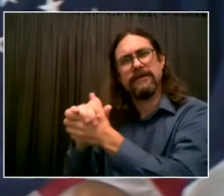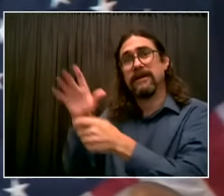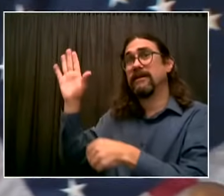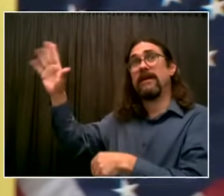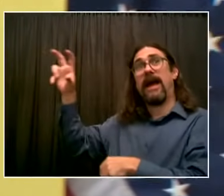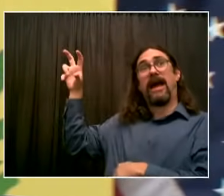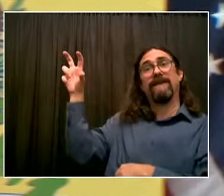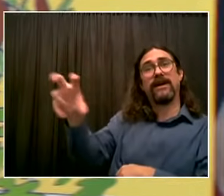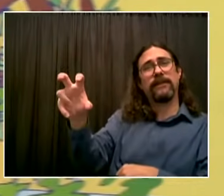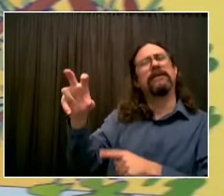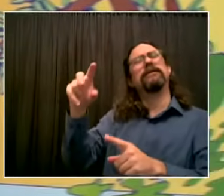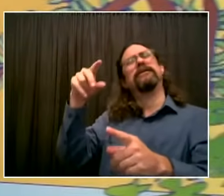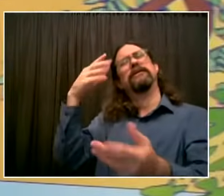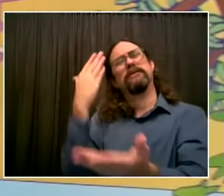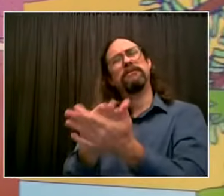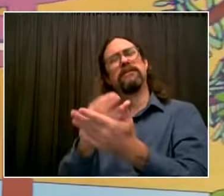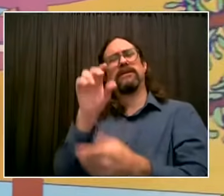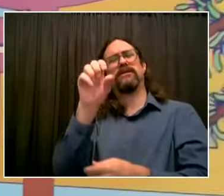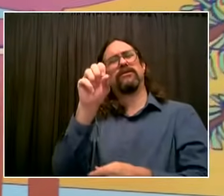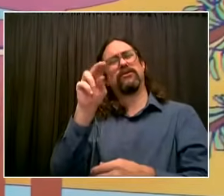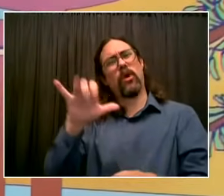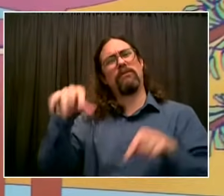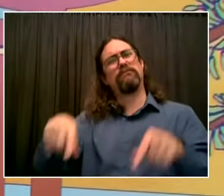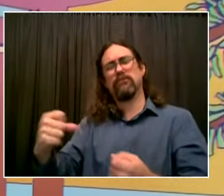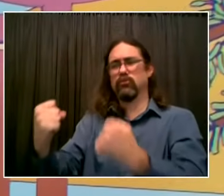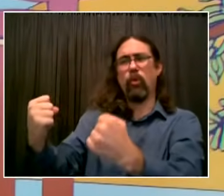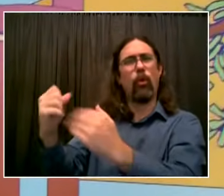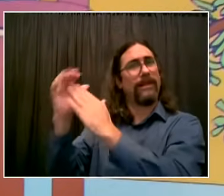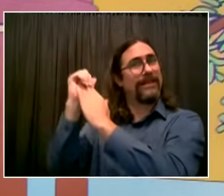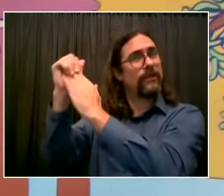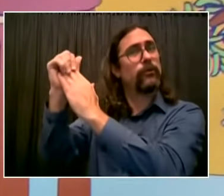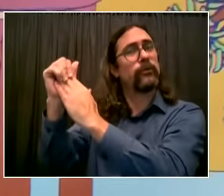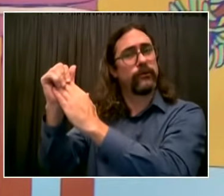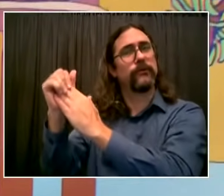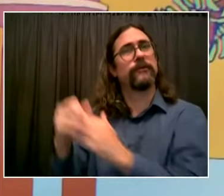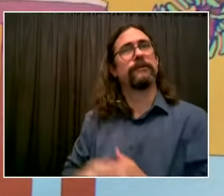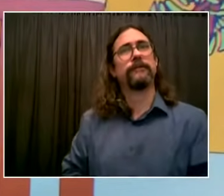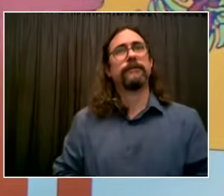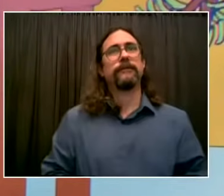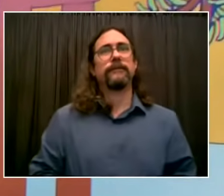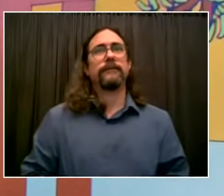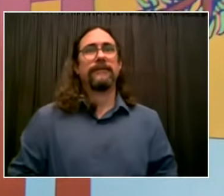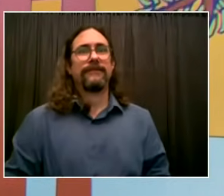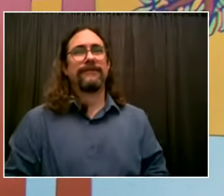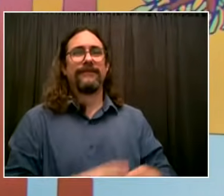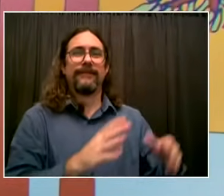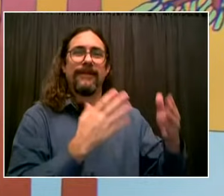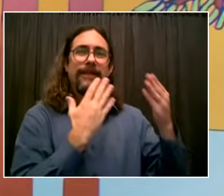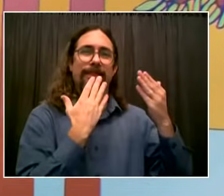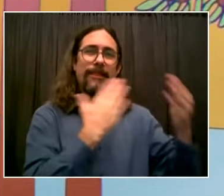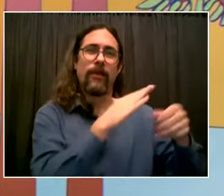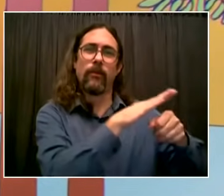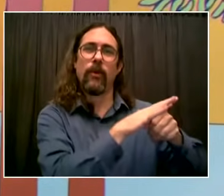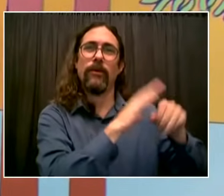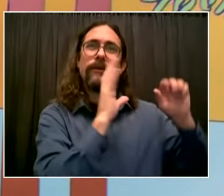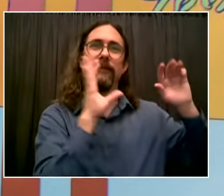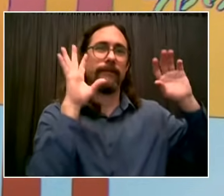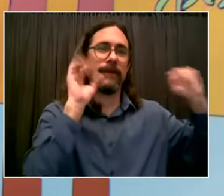WE HAVE A LOT MORE WORK THAT HAS TO BE■ç DONE. T HANK YOU, MR. MAORY. THANK YOU SO MUCH BOROUGH PRESIDENT. I LOVE WHAT YOU PUT TOGETHER